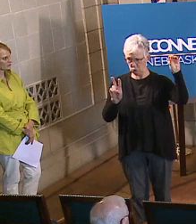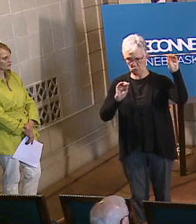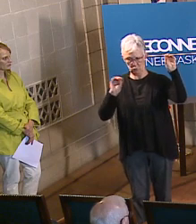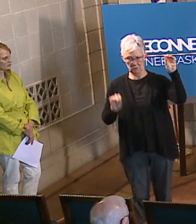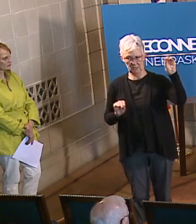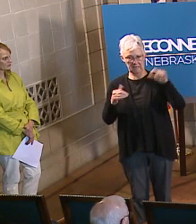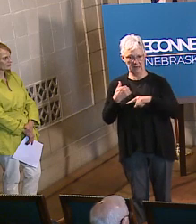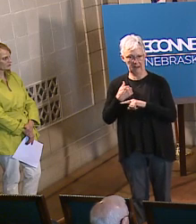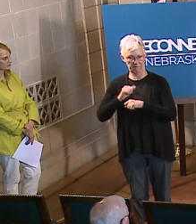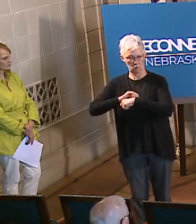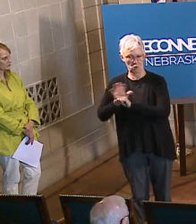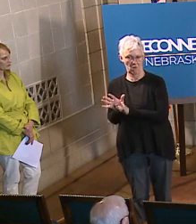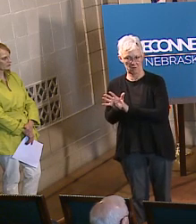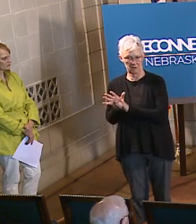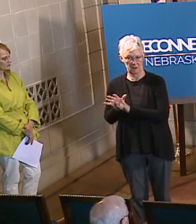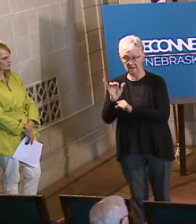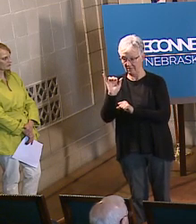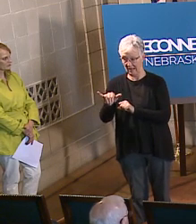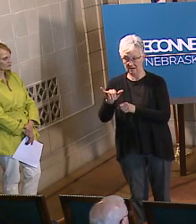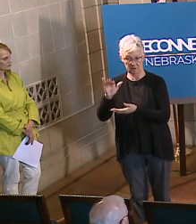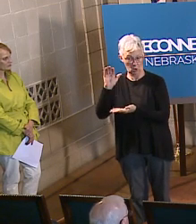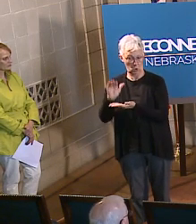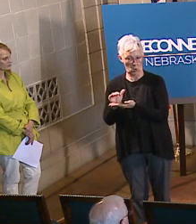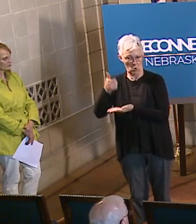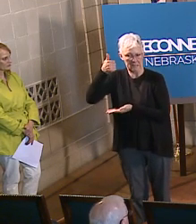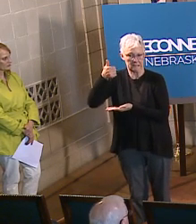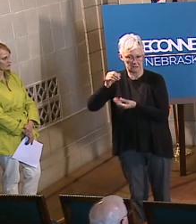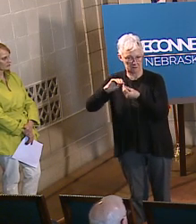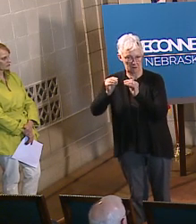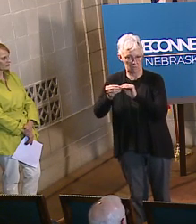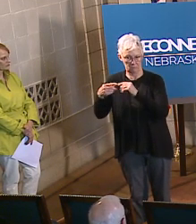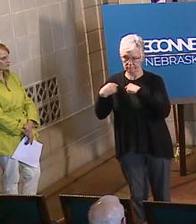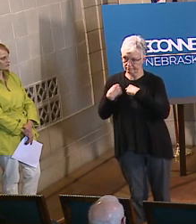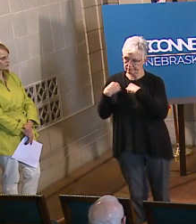WHICH REPRESENTS LESS THAN 2% OF OUR OVERALL HOSPITAL CAPACITY.